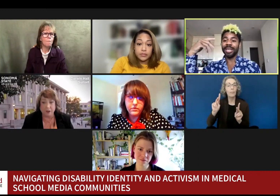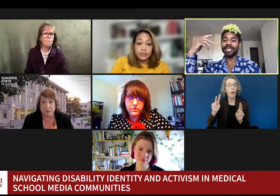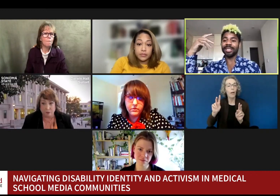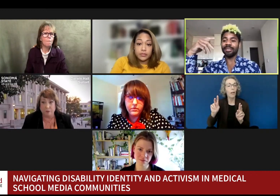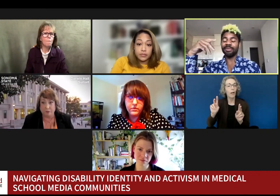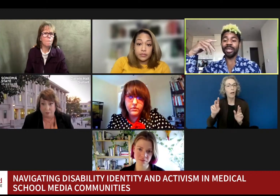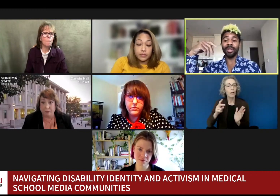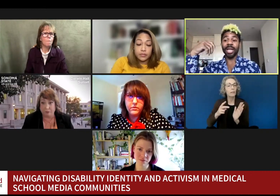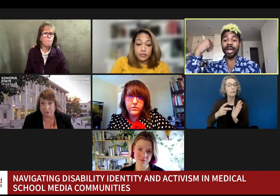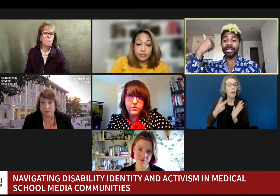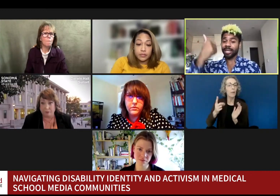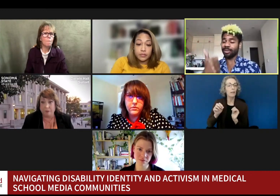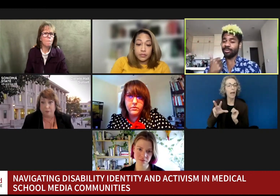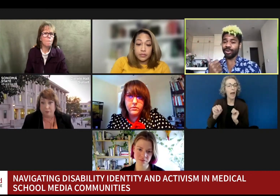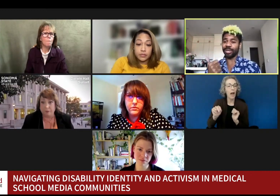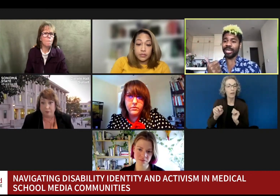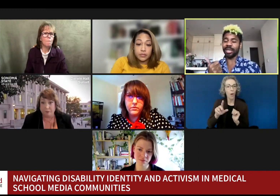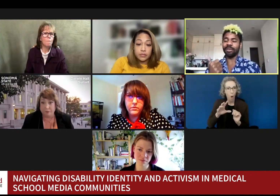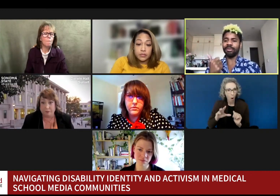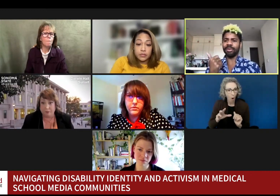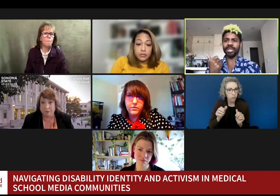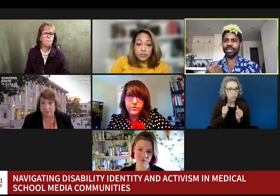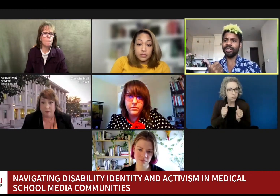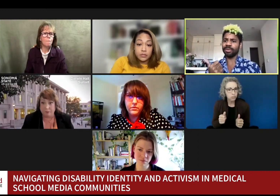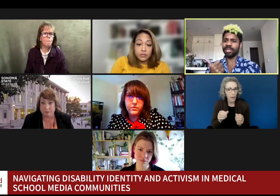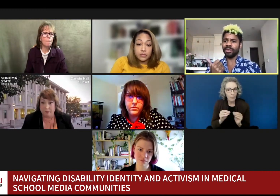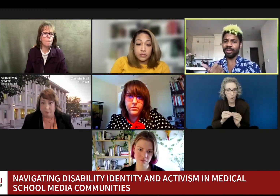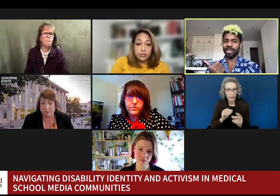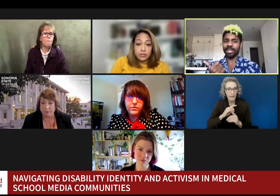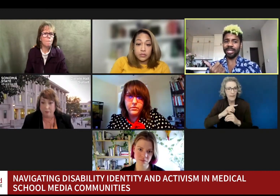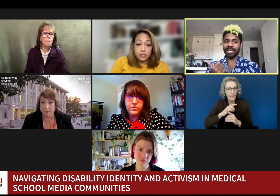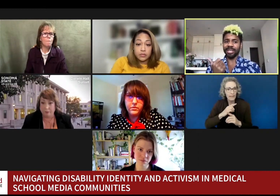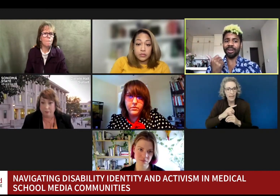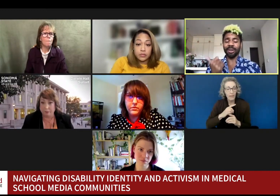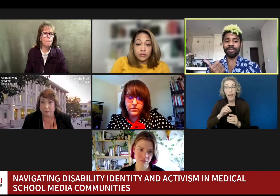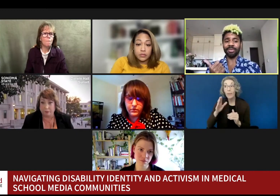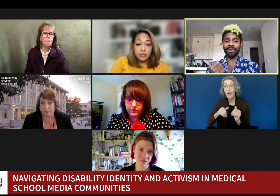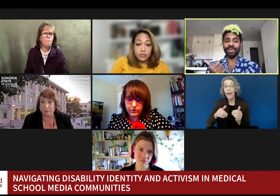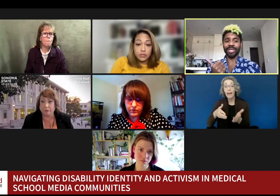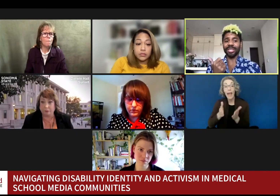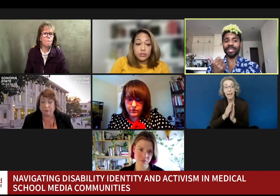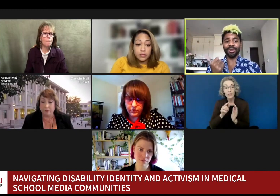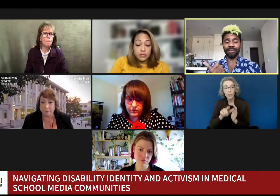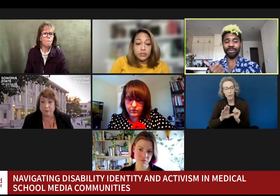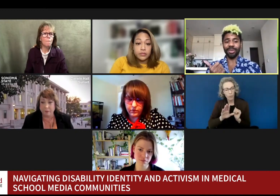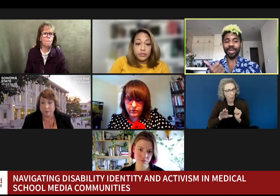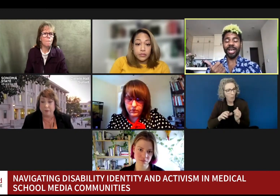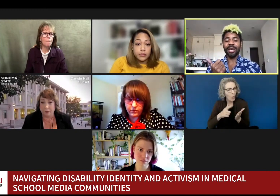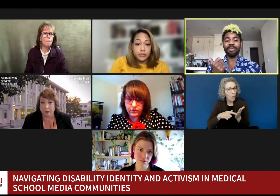Instead of even asking you more saying, is there a specific reason this is harmful or this is hurtful?